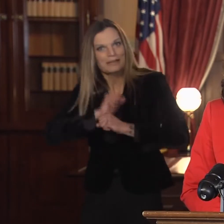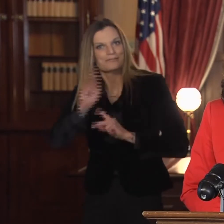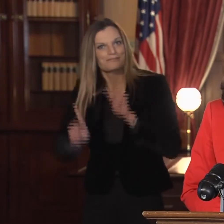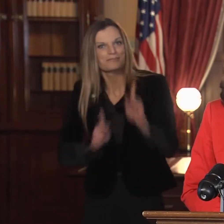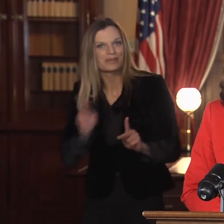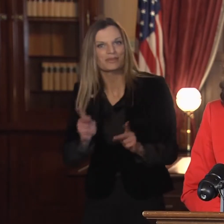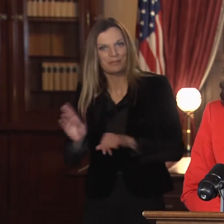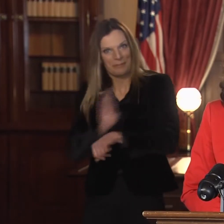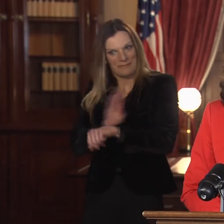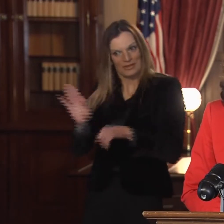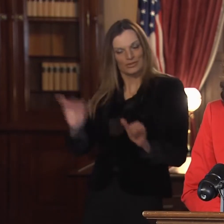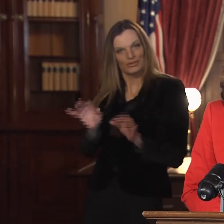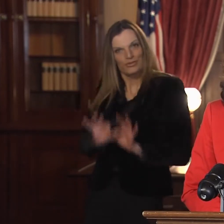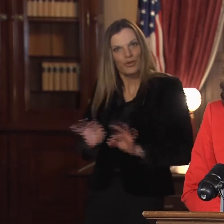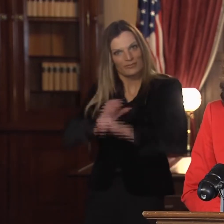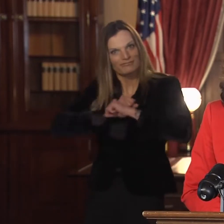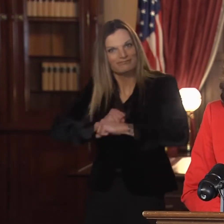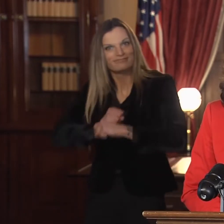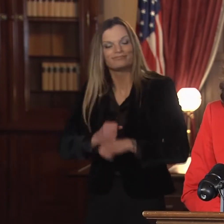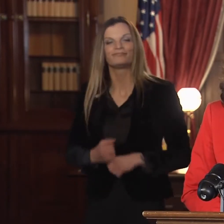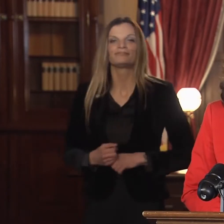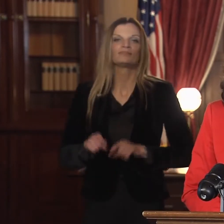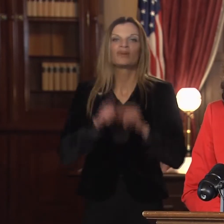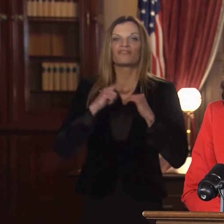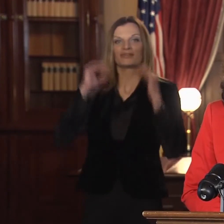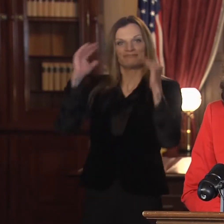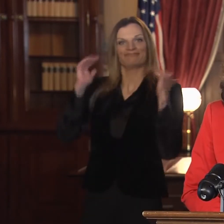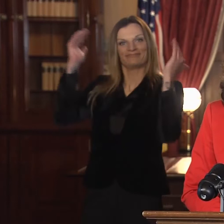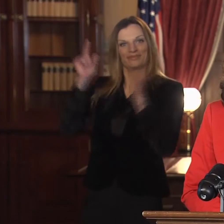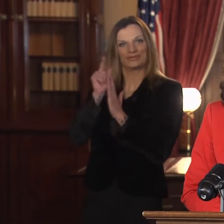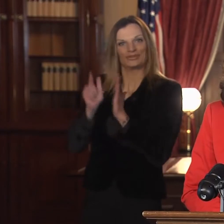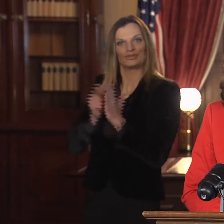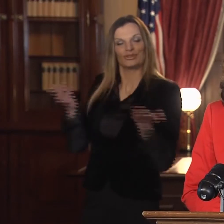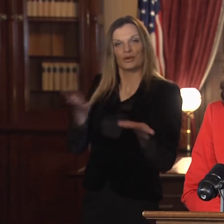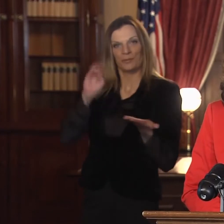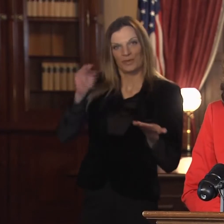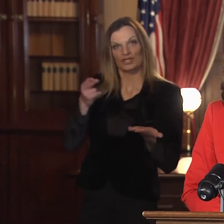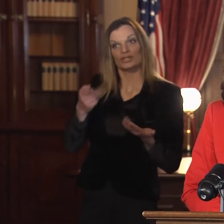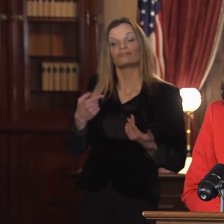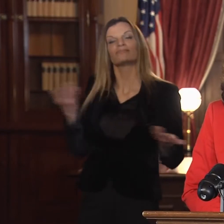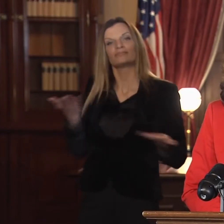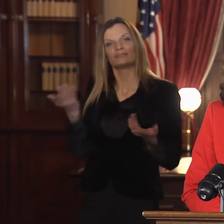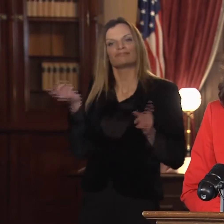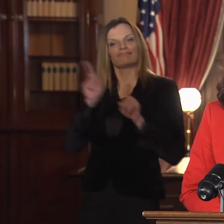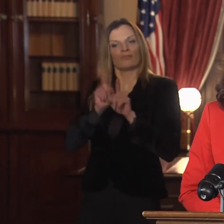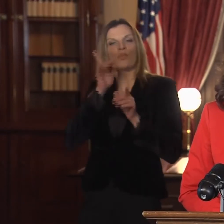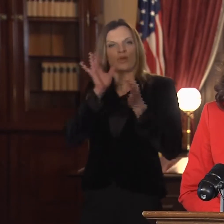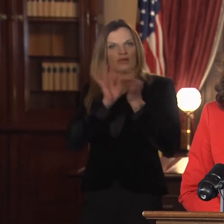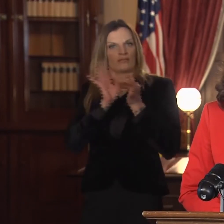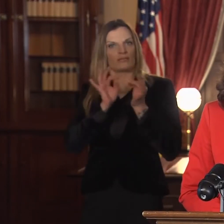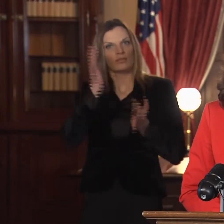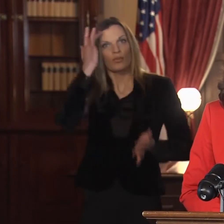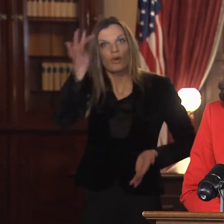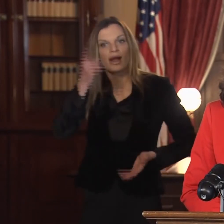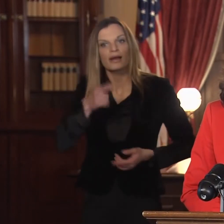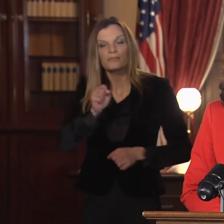LEGISLATURE TAKE ACTION. THESE ARE CRUCIAL THINGS THAT WE CAN DO TO PROTECT OUR PEOPLE.